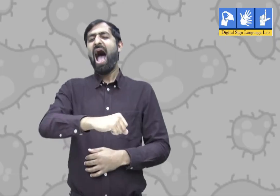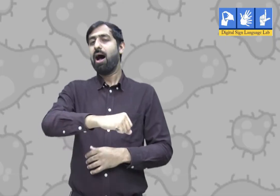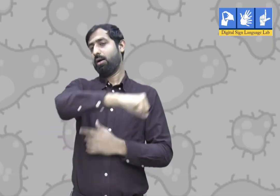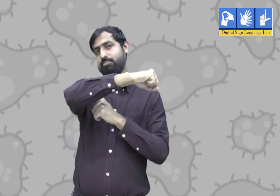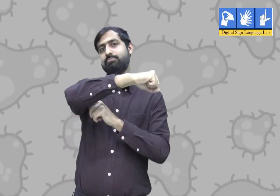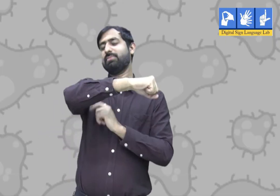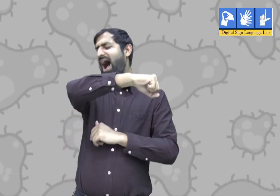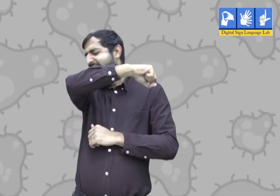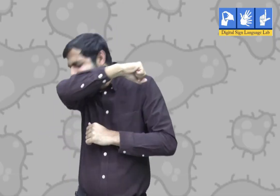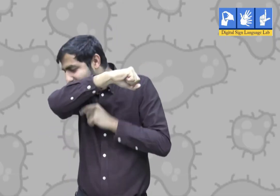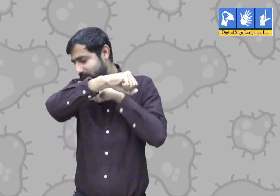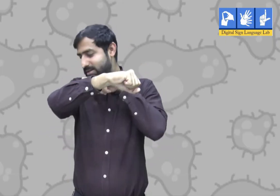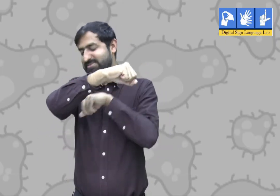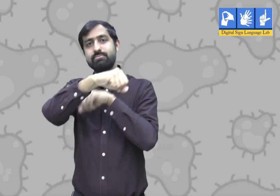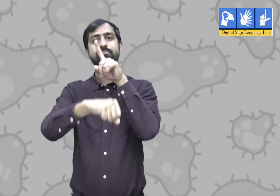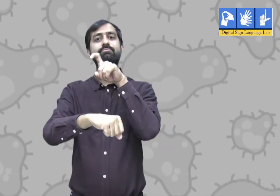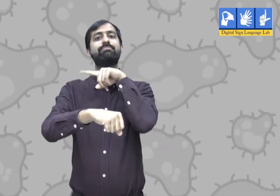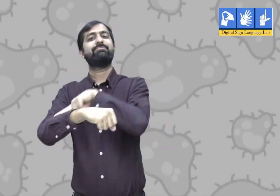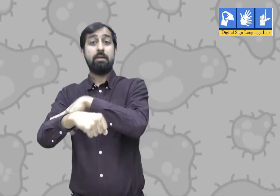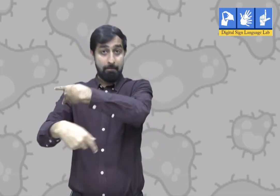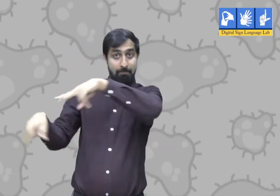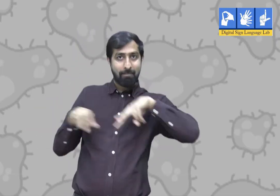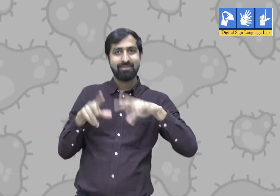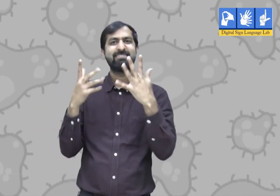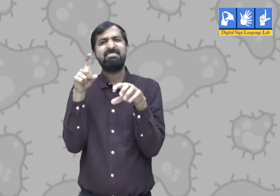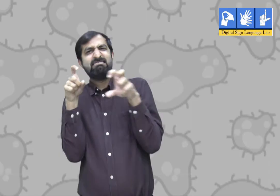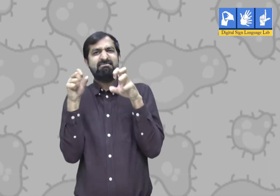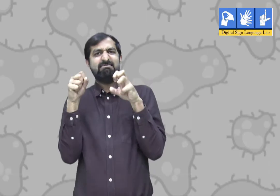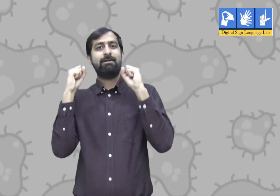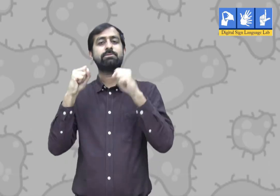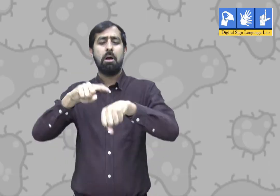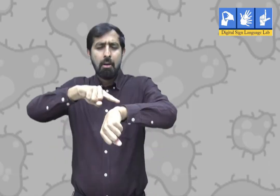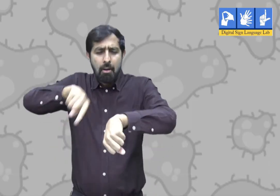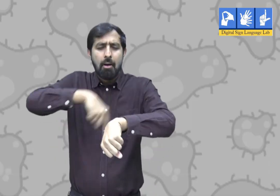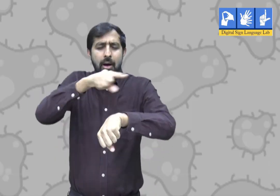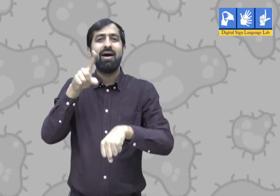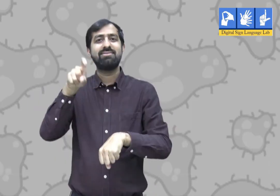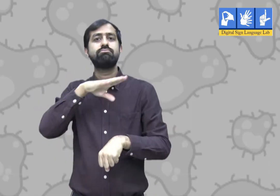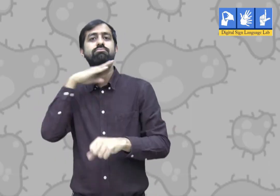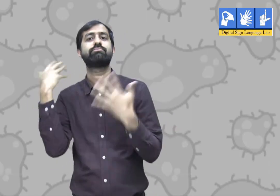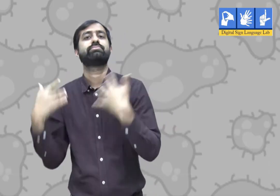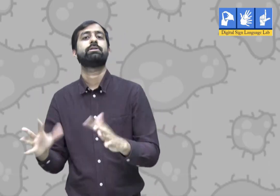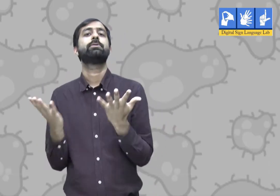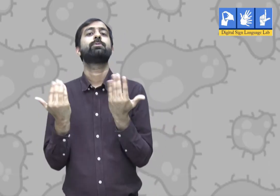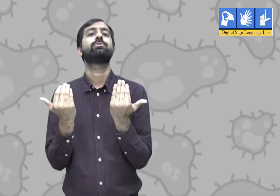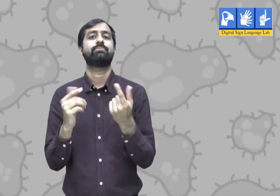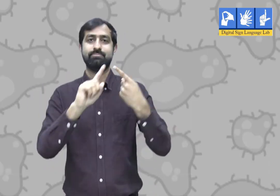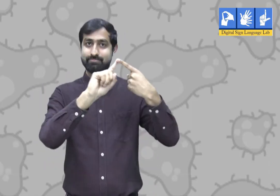Cover your nose and mouth with a flexed elbow when you cough or sneeze. The virus gets stuck to the cloth covering your forearms. It cannot stay alive for long. It will die after sometime.